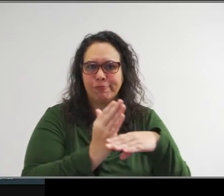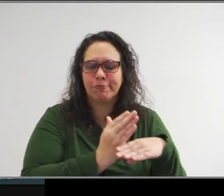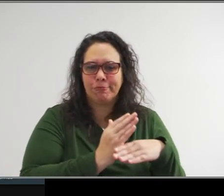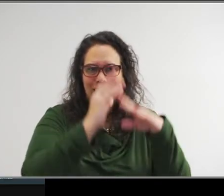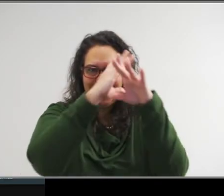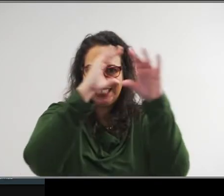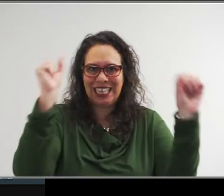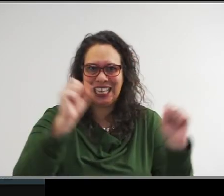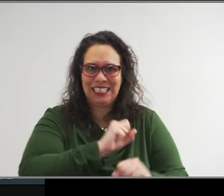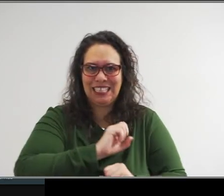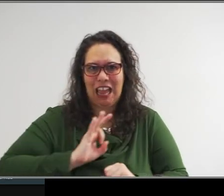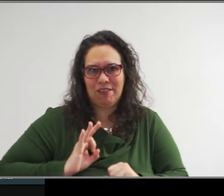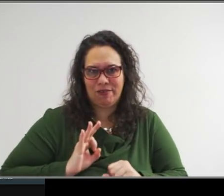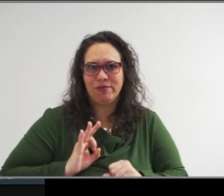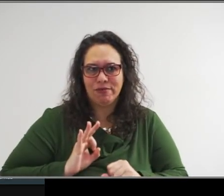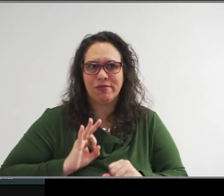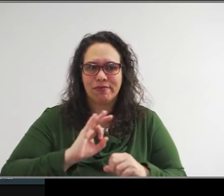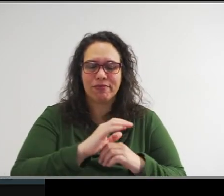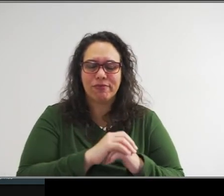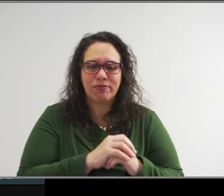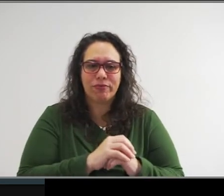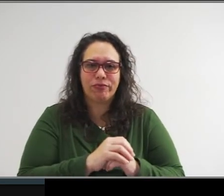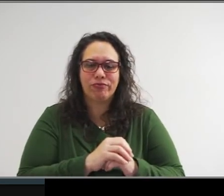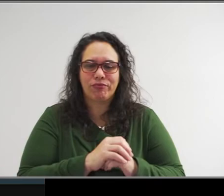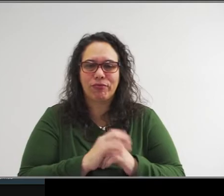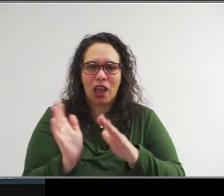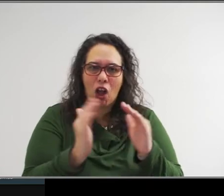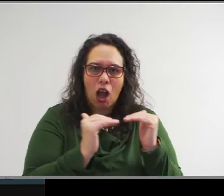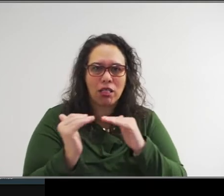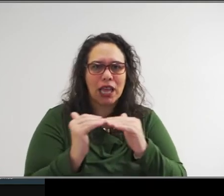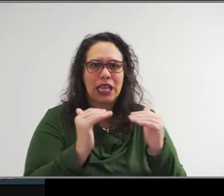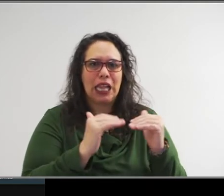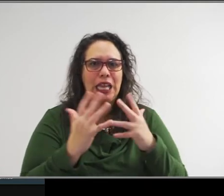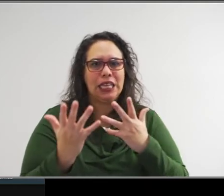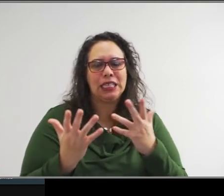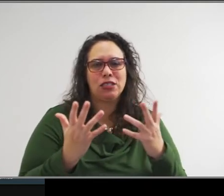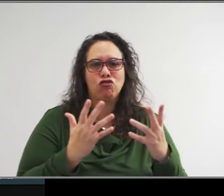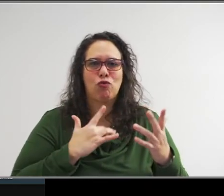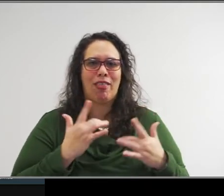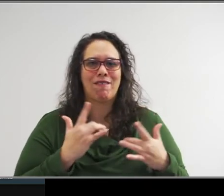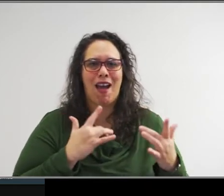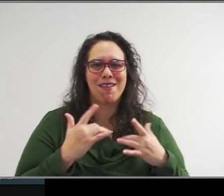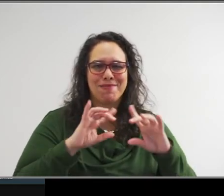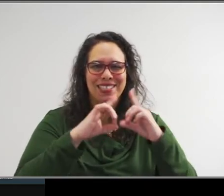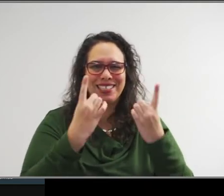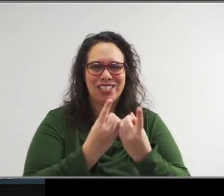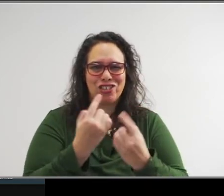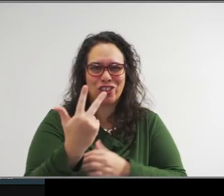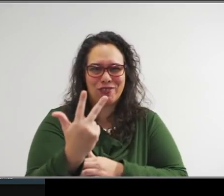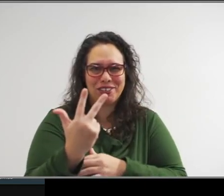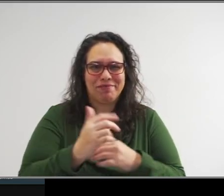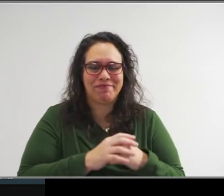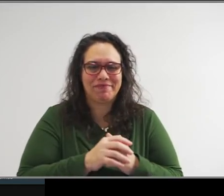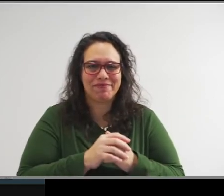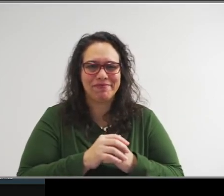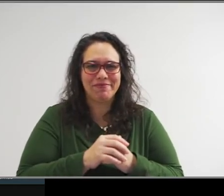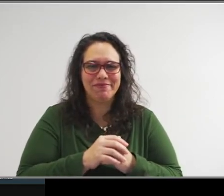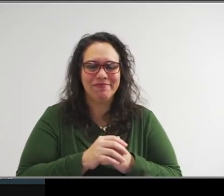and our colleagues what the vibe is in district three from those meetings.